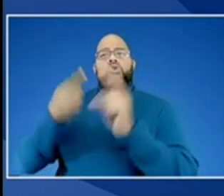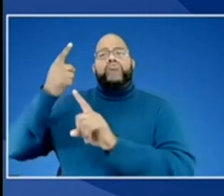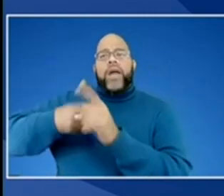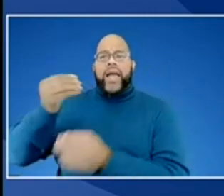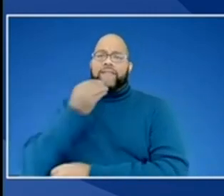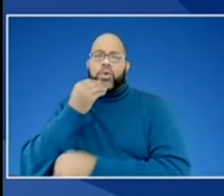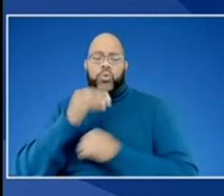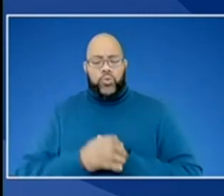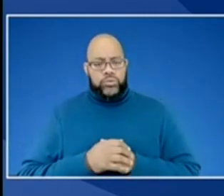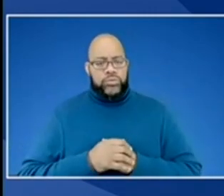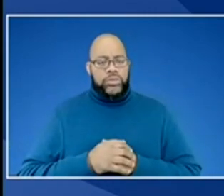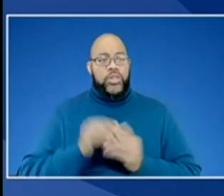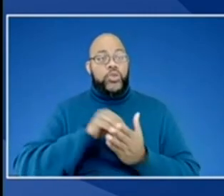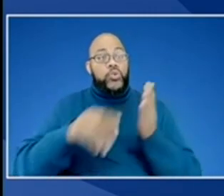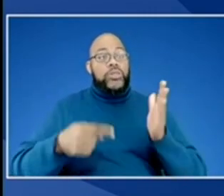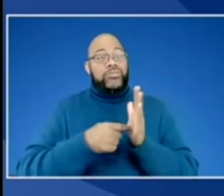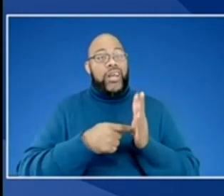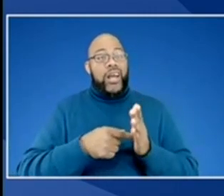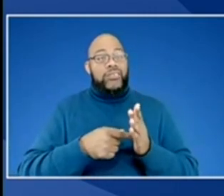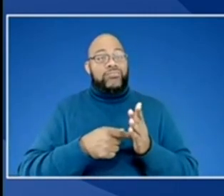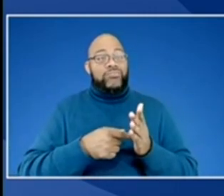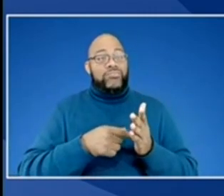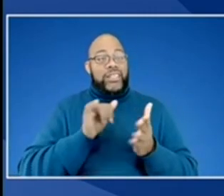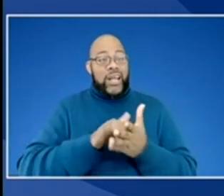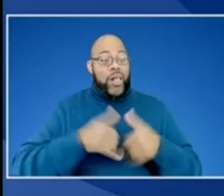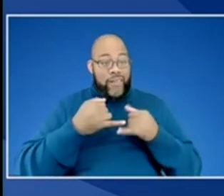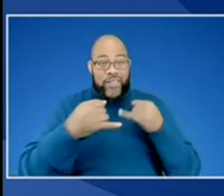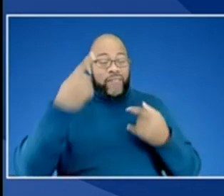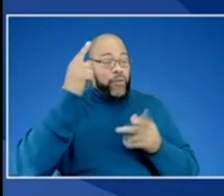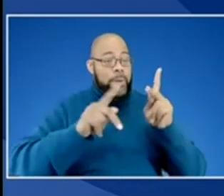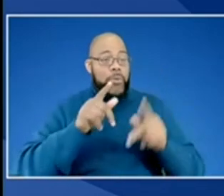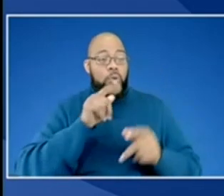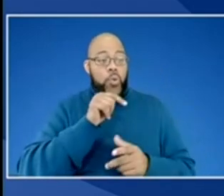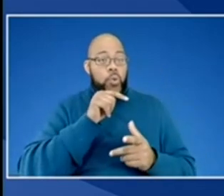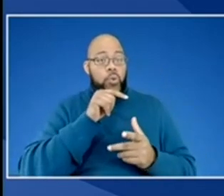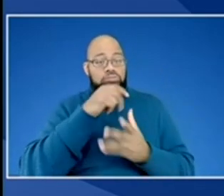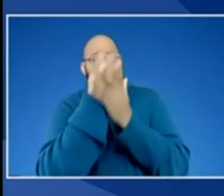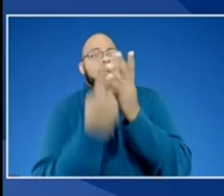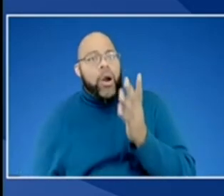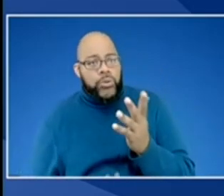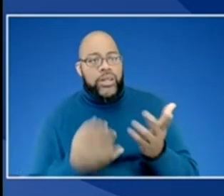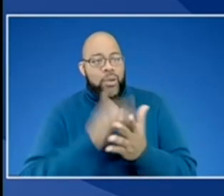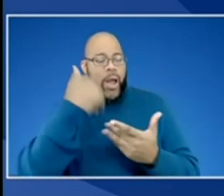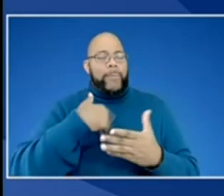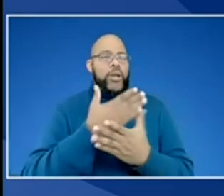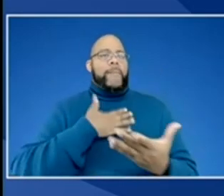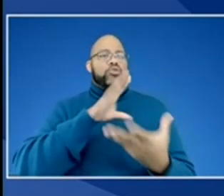Student debt relief was a lifeline for those of us who are drowning, and that is why I'm sharing my story and begging those